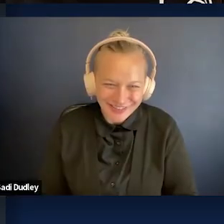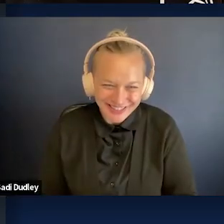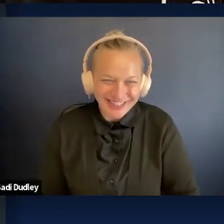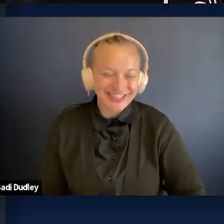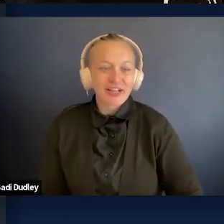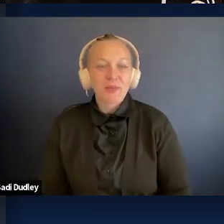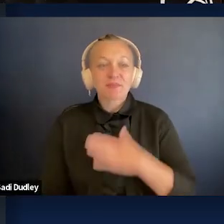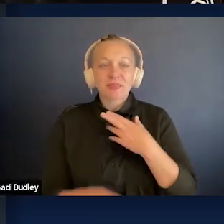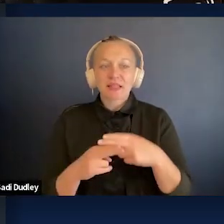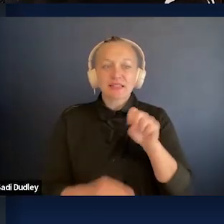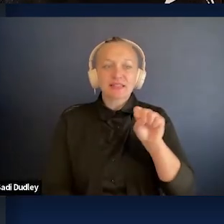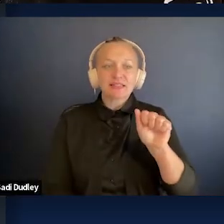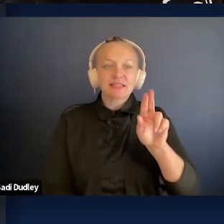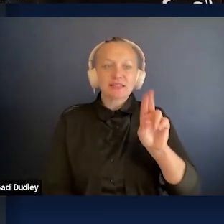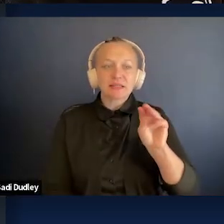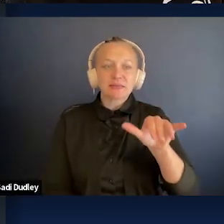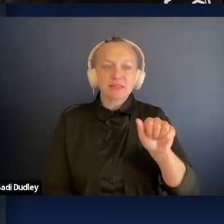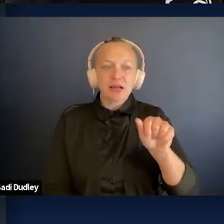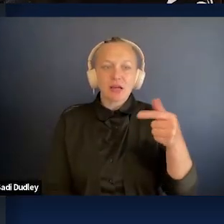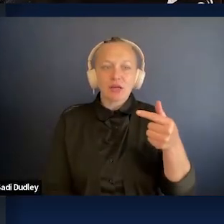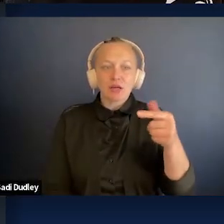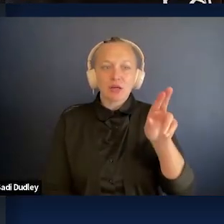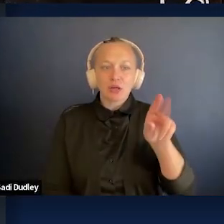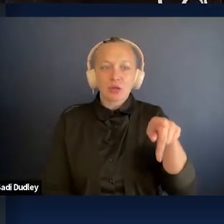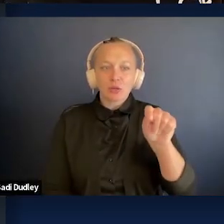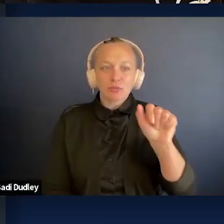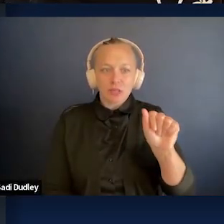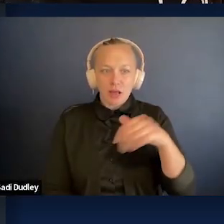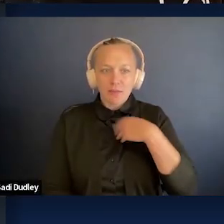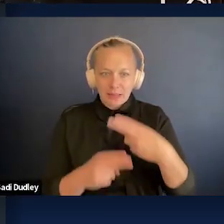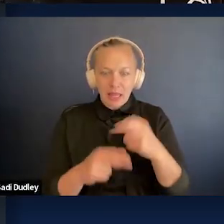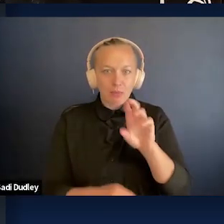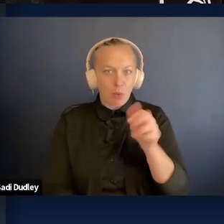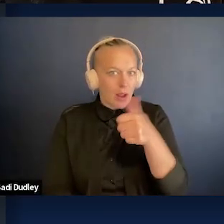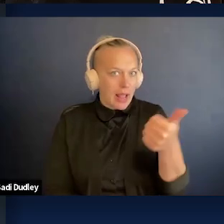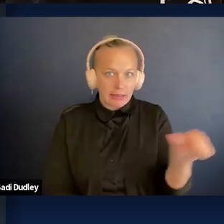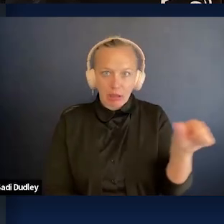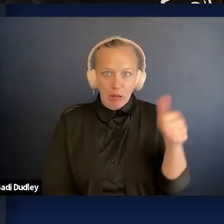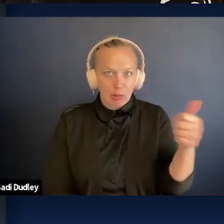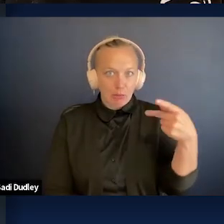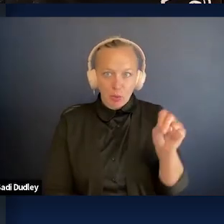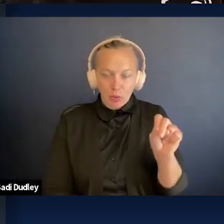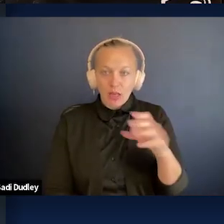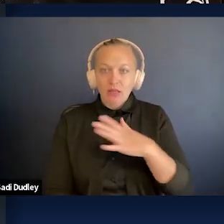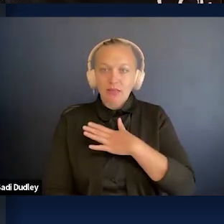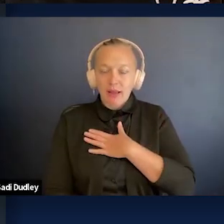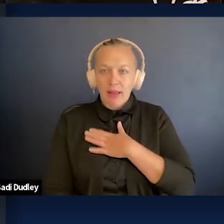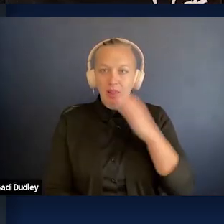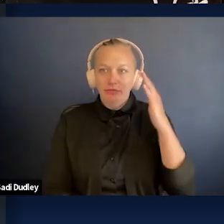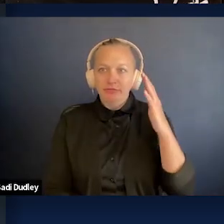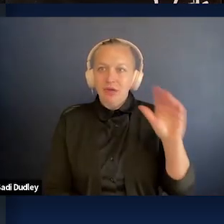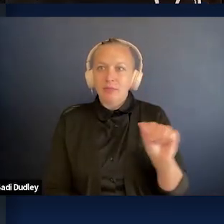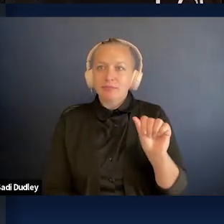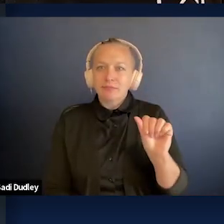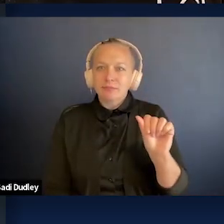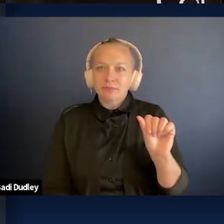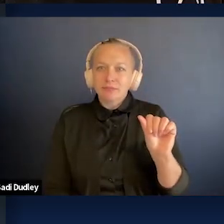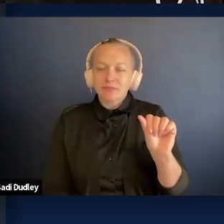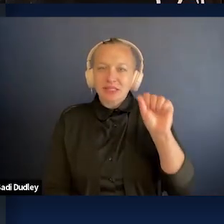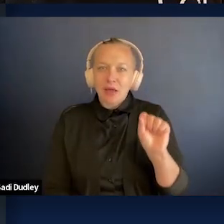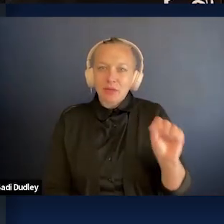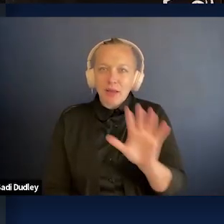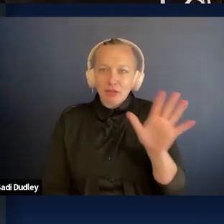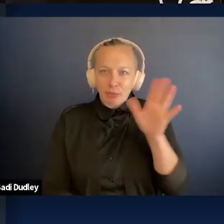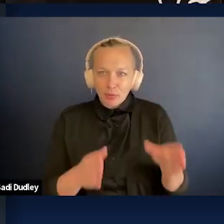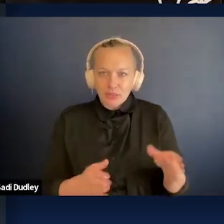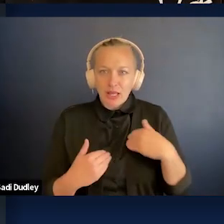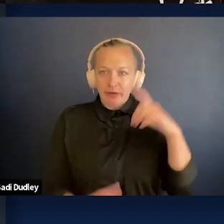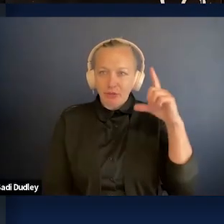Um, so my name is Samia Gupta, I use my name or any pronouns. I'm a South Asian person with short, dark hair, I'm wearing glasses, over-the-ear headphones, and a black sweater, um, with a white flower on it.